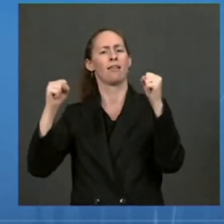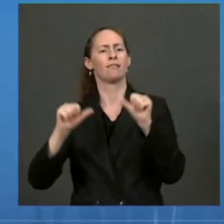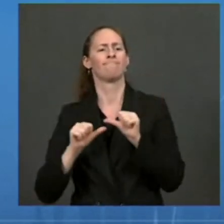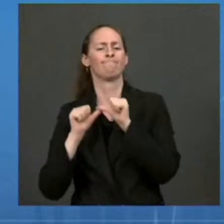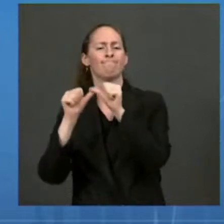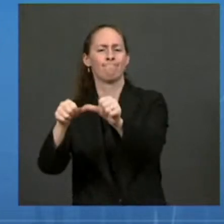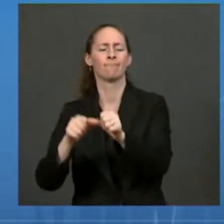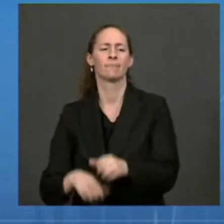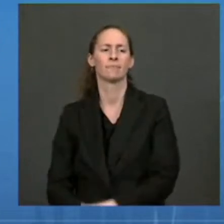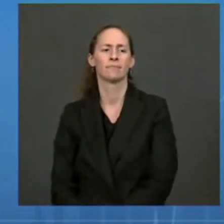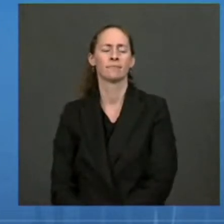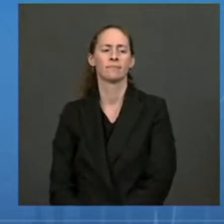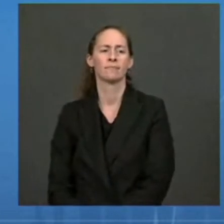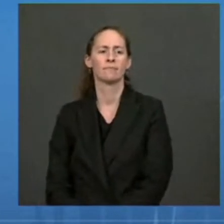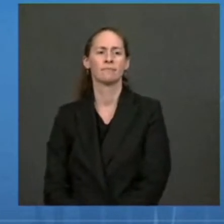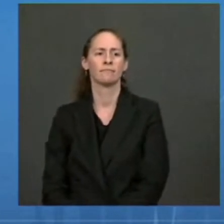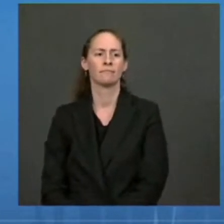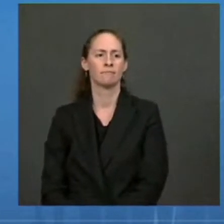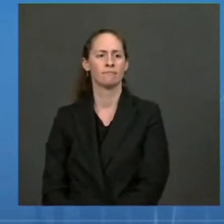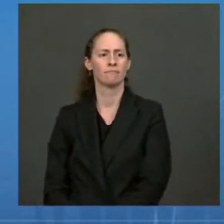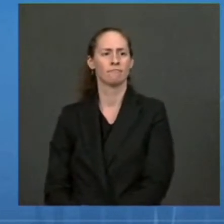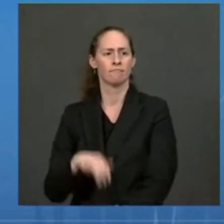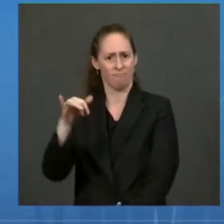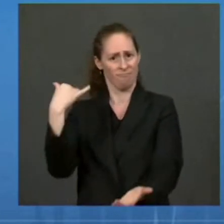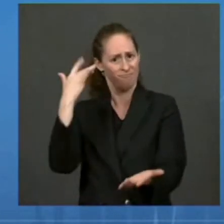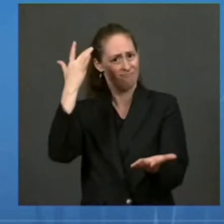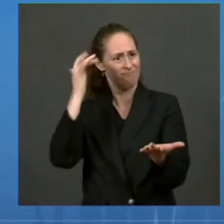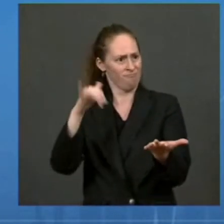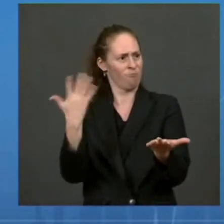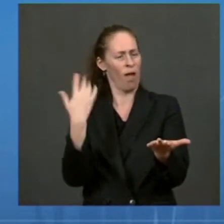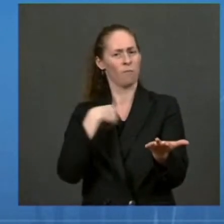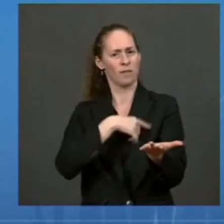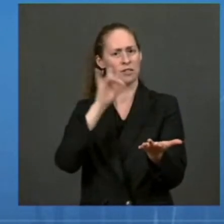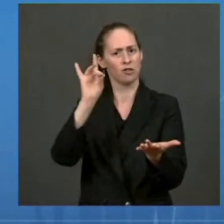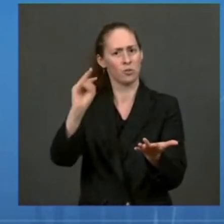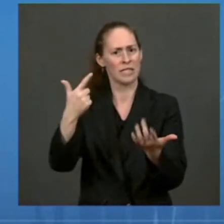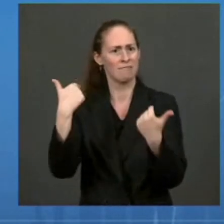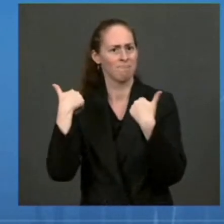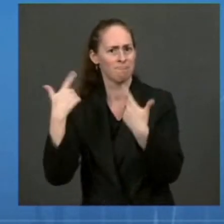FUNDAMENTAL GOAL, TO MAKE SURE THE AMERICAN PEOPLE ARE PROTECTED AGAINST THE VIRUS. THAT IS WHAT I BELIEVE WE ARE